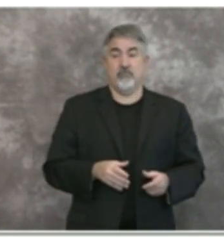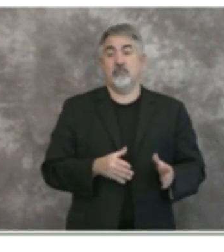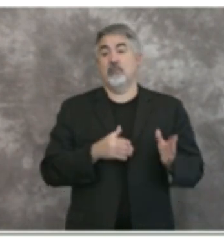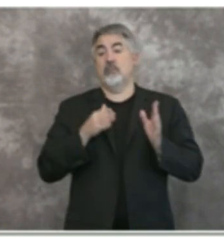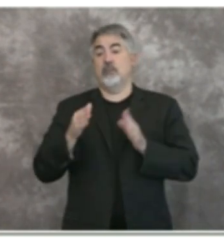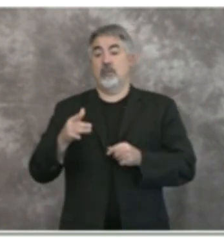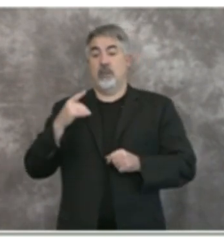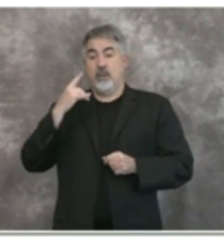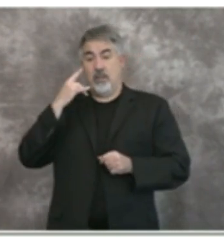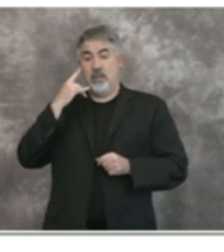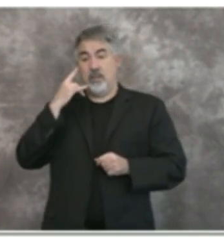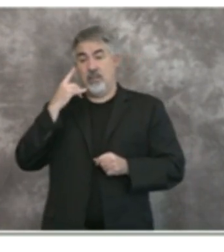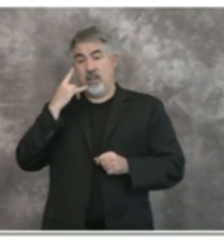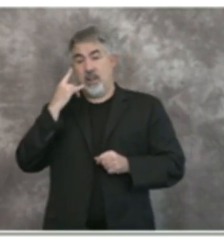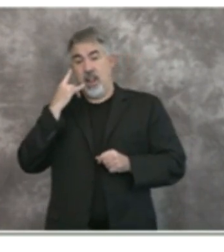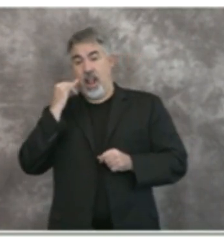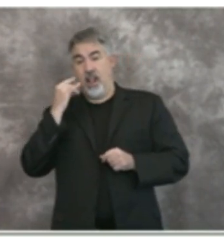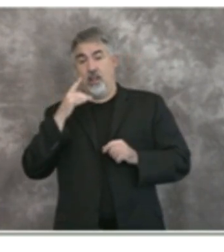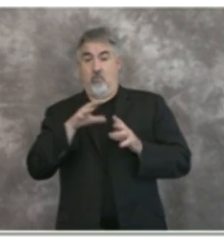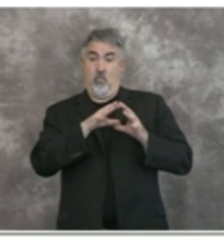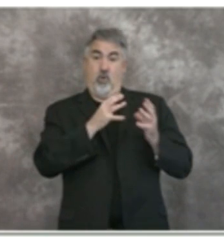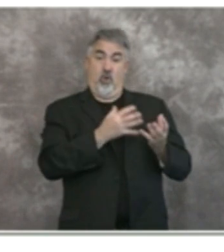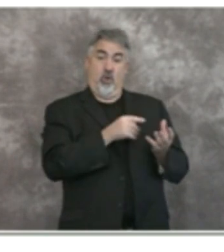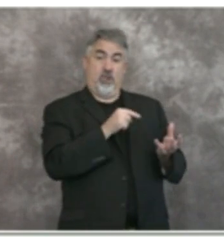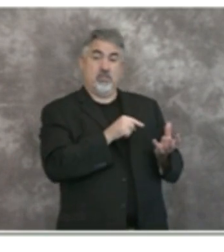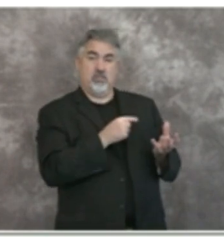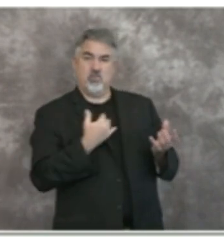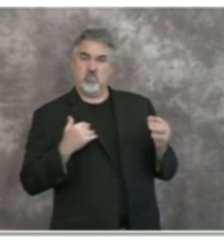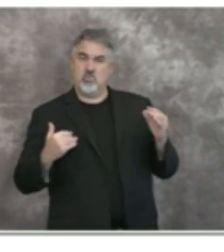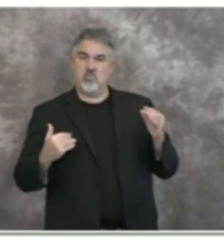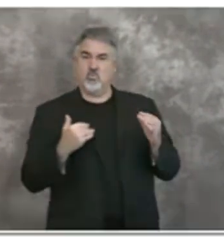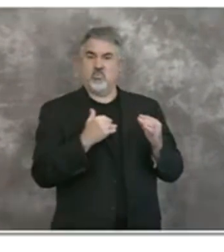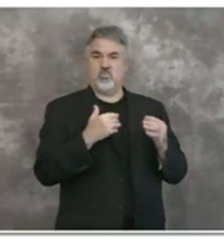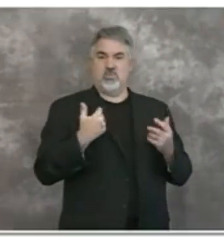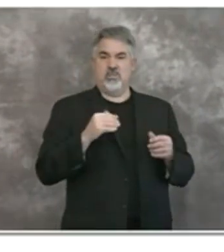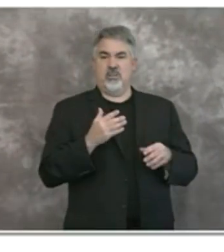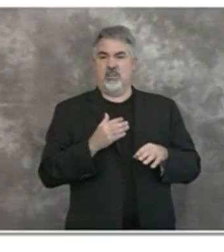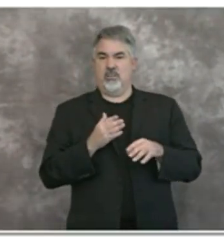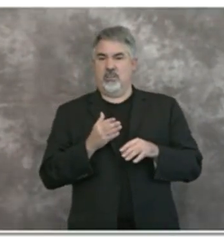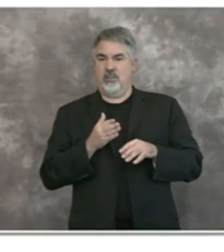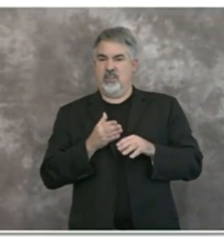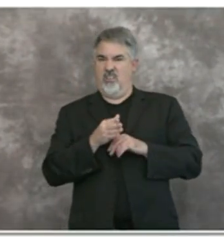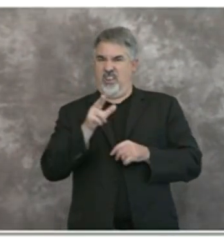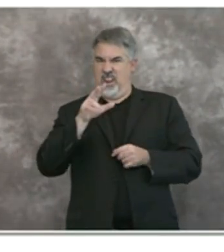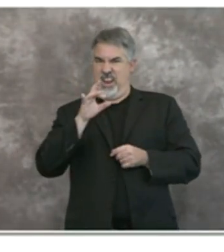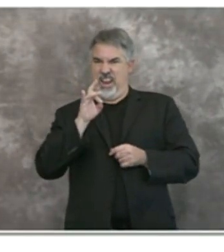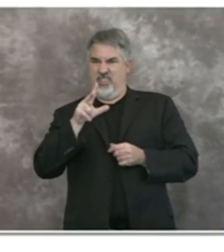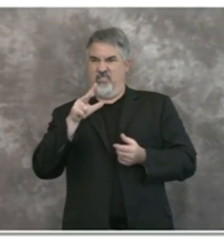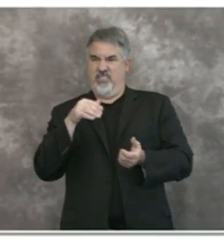STATES IS REPORTING ALMOST 1.4 MILLION. POSITIVE THE CASES.